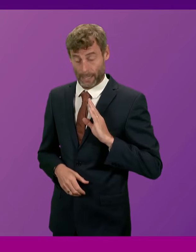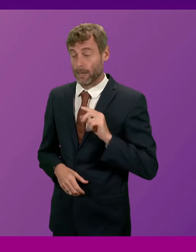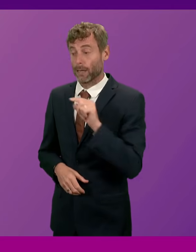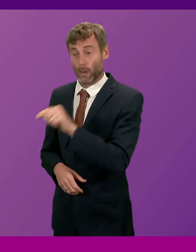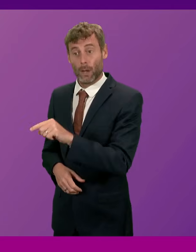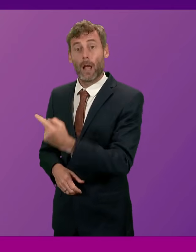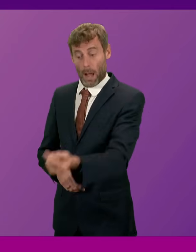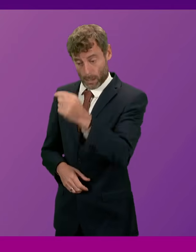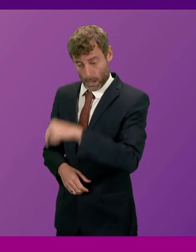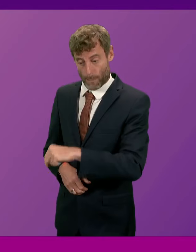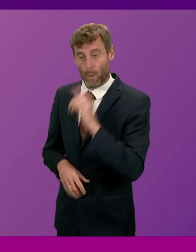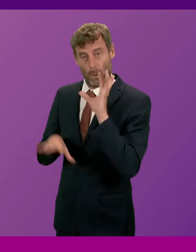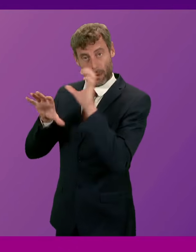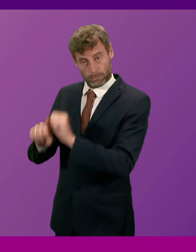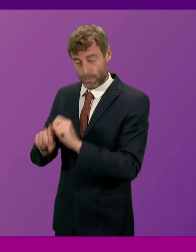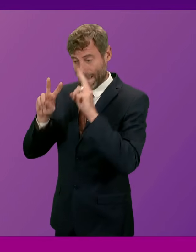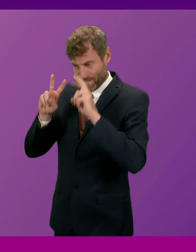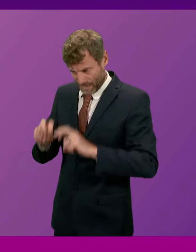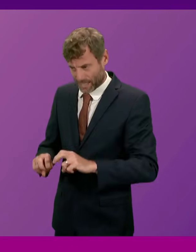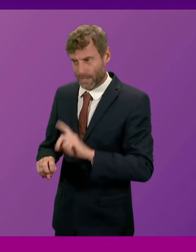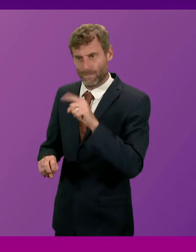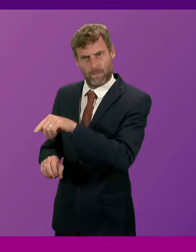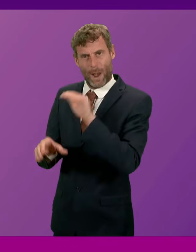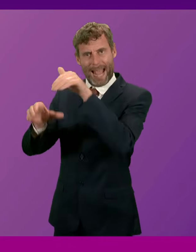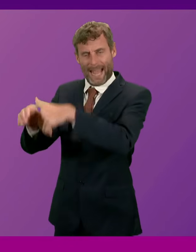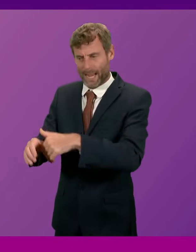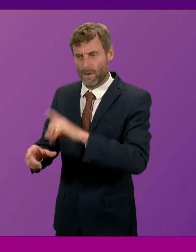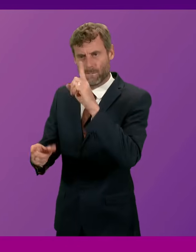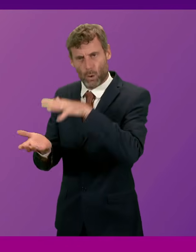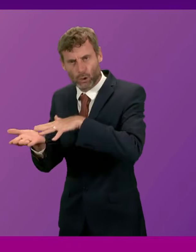prosecuted for the part that they have played in the crime of genocide and occupation.